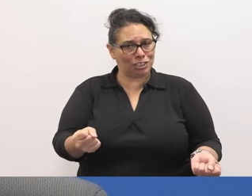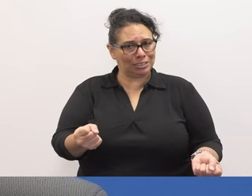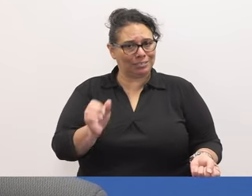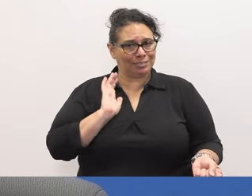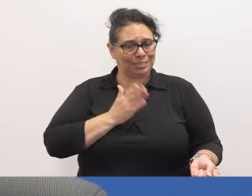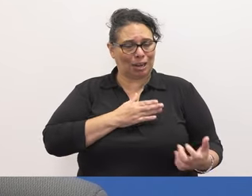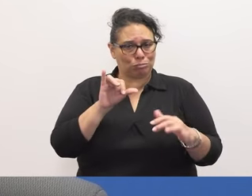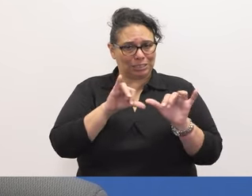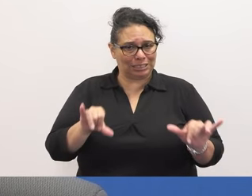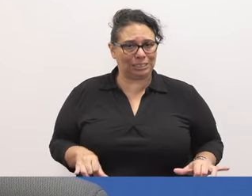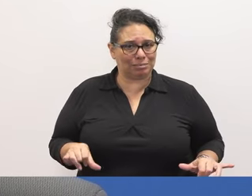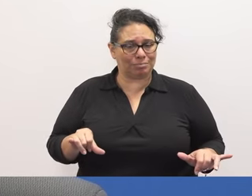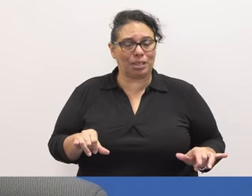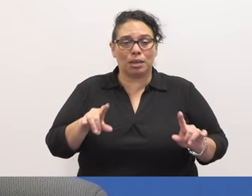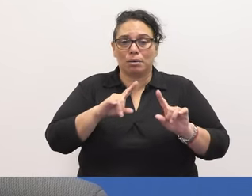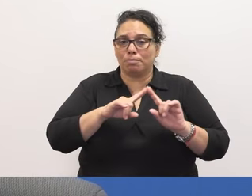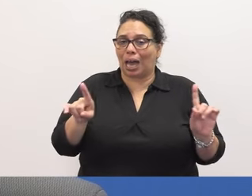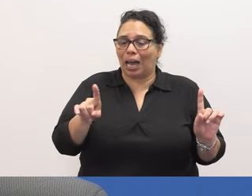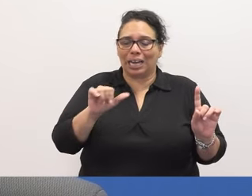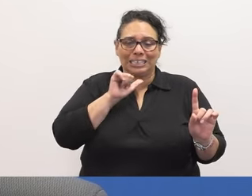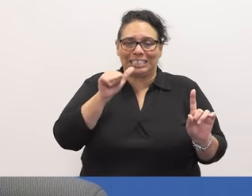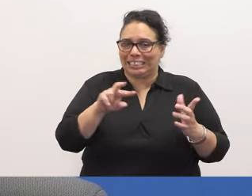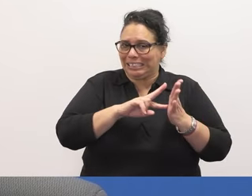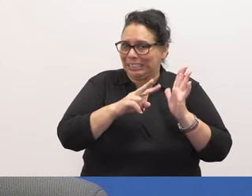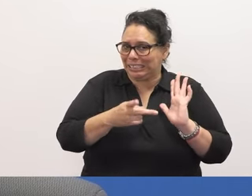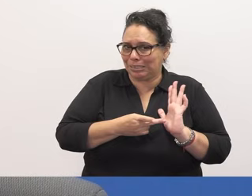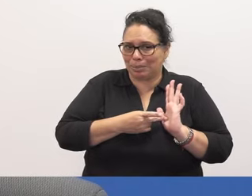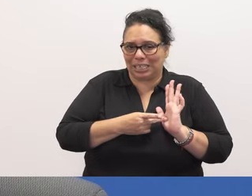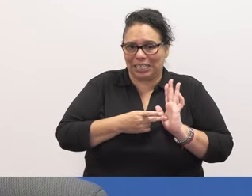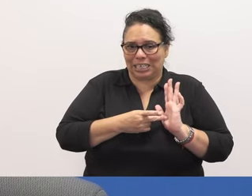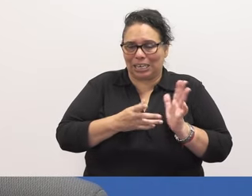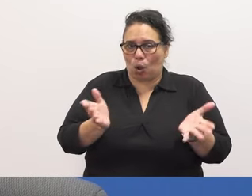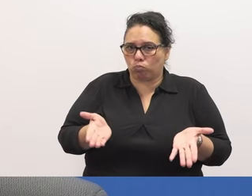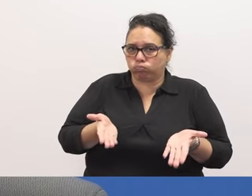but that doesn't mean that we uphold the value around equity.